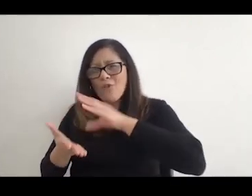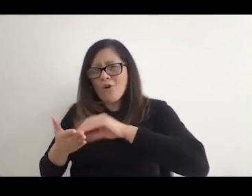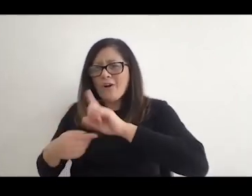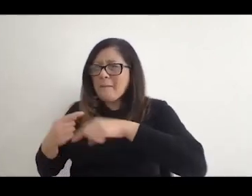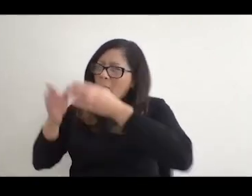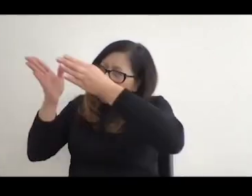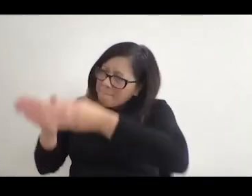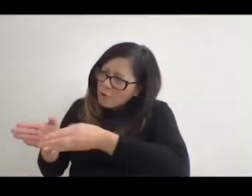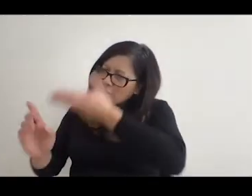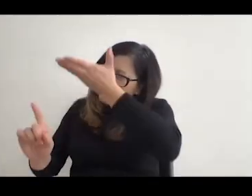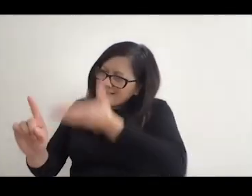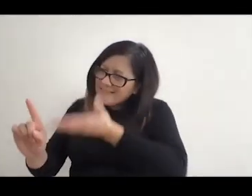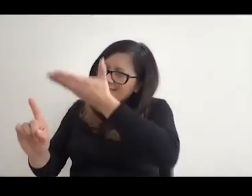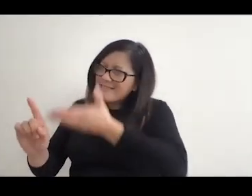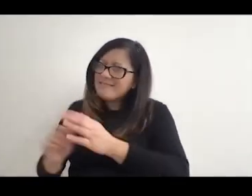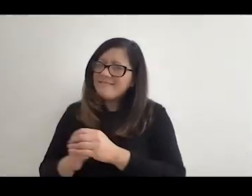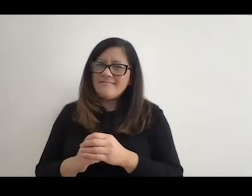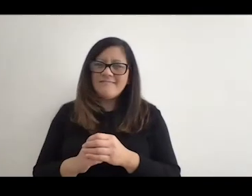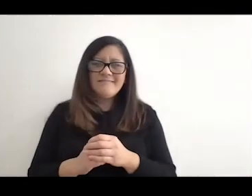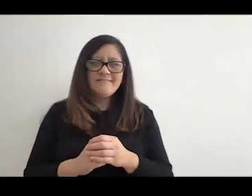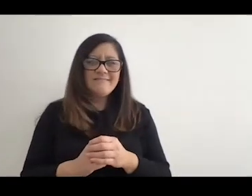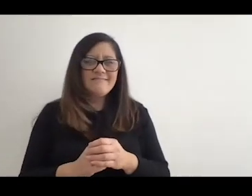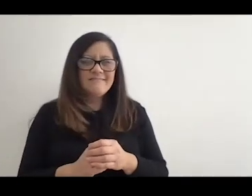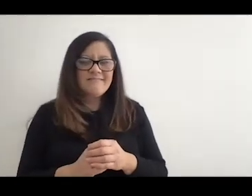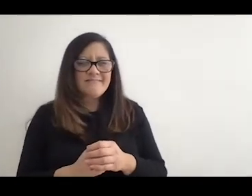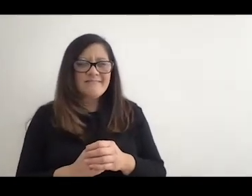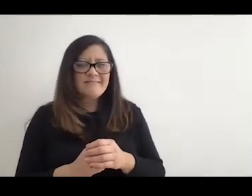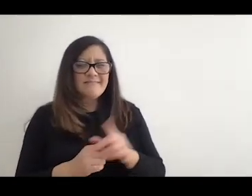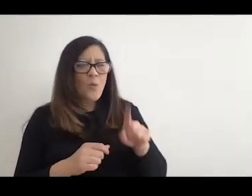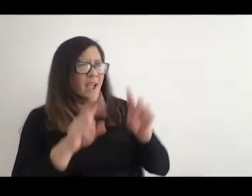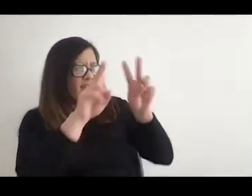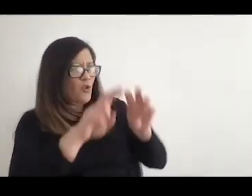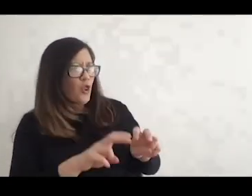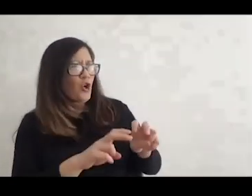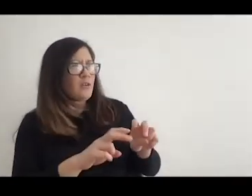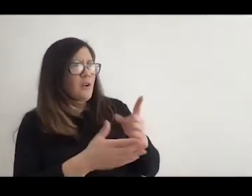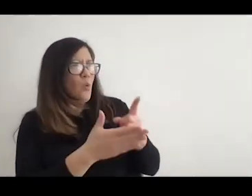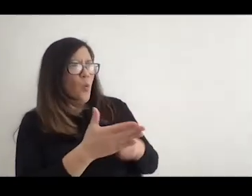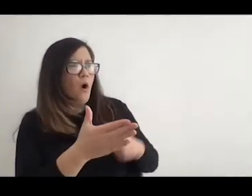You know there's so many ways in which to approach it, but when I see someone that's like that